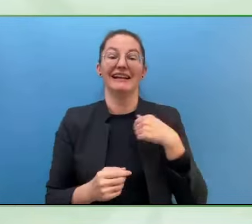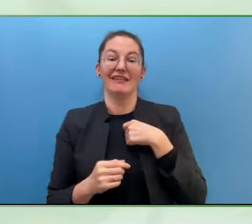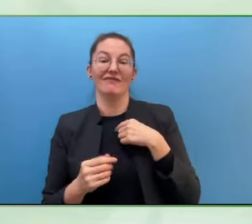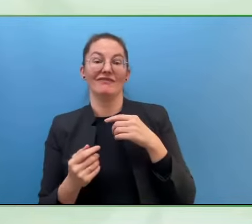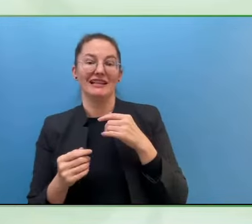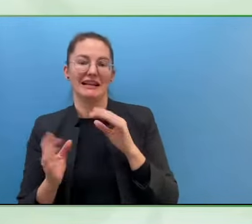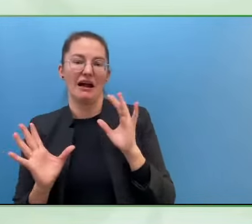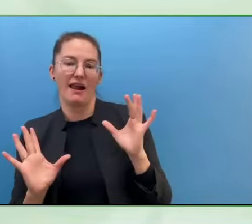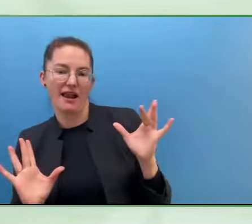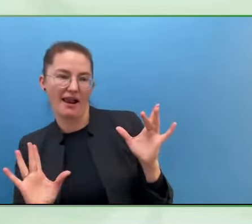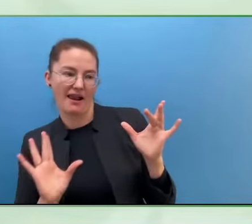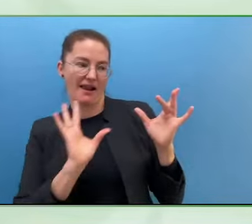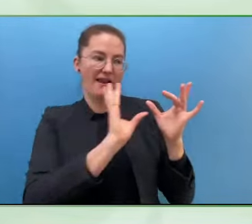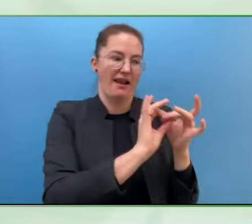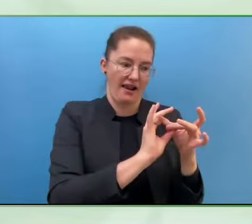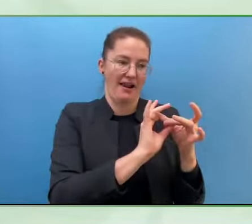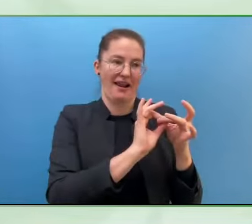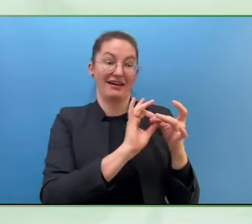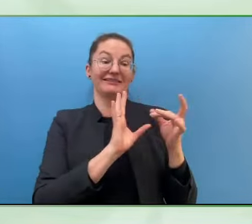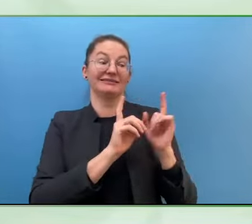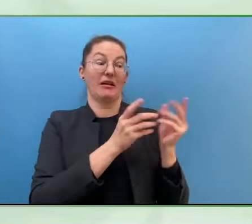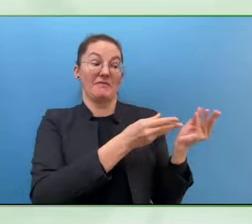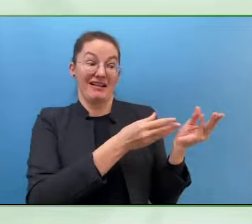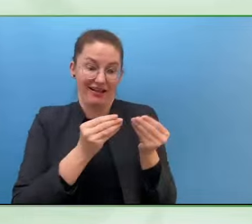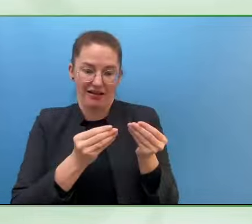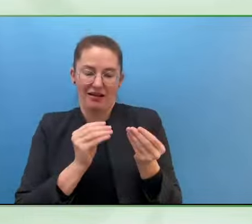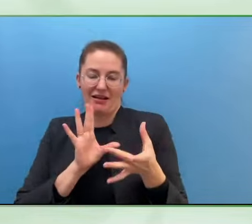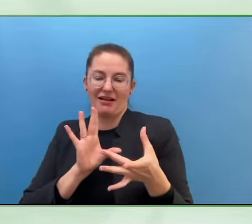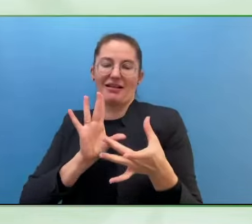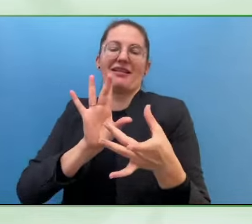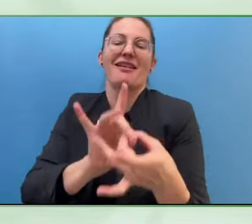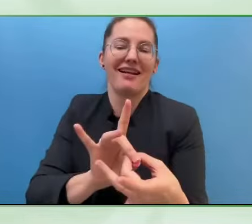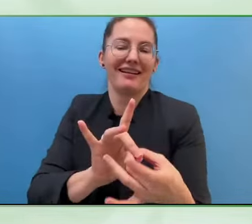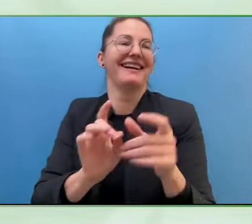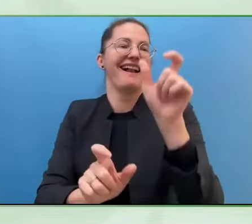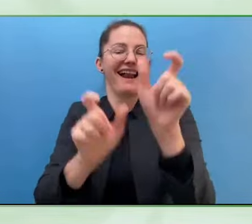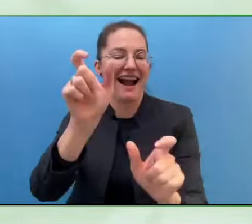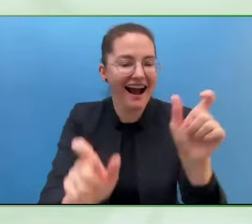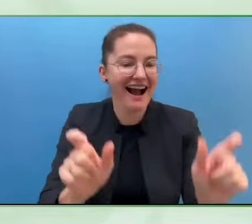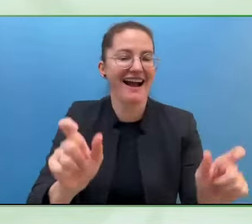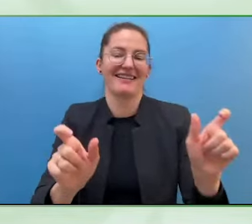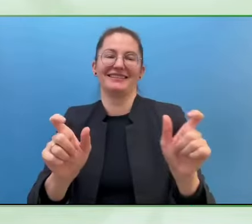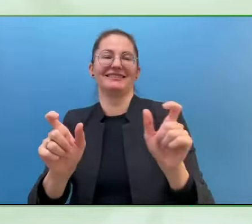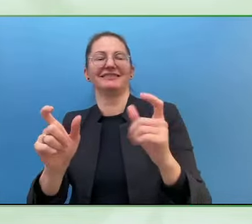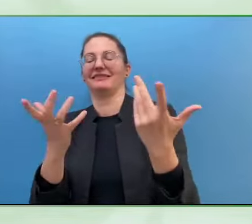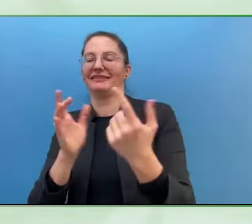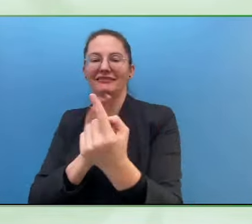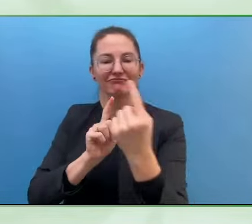Beside technology, do you think you can increase the service level,